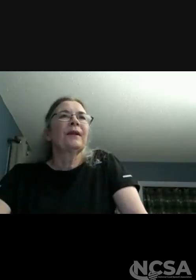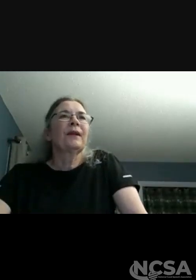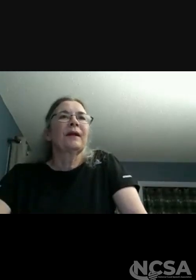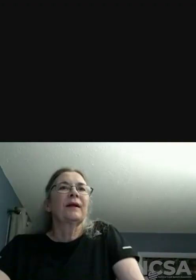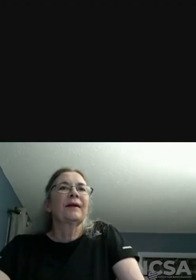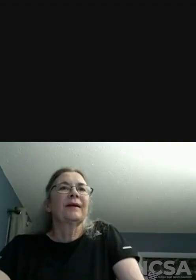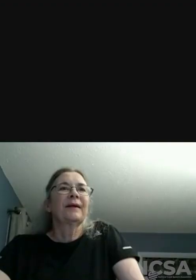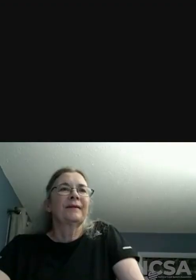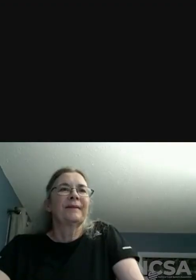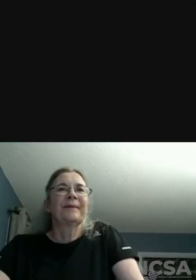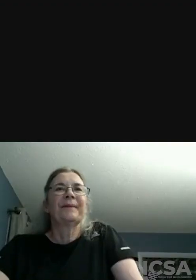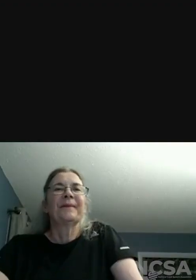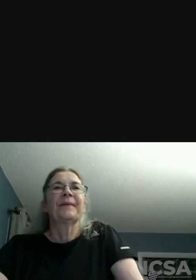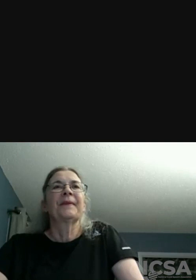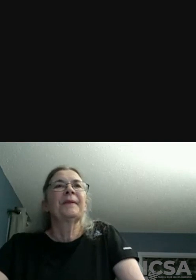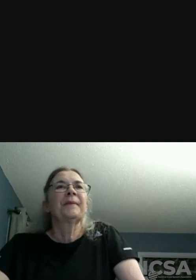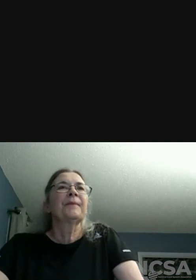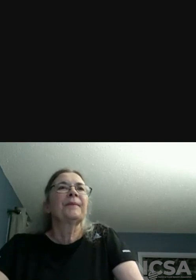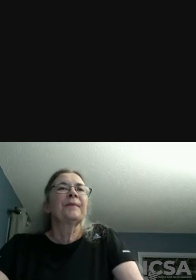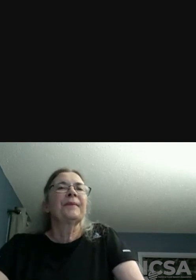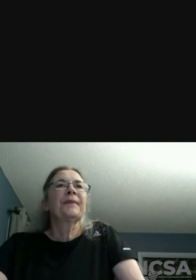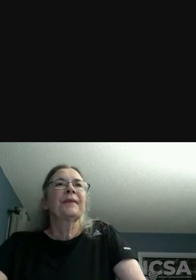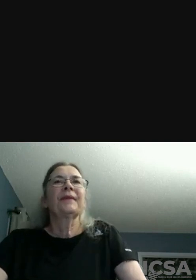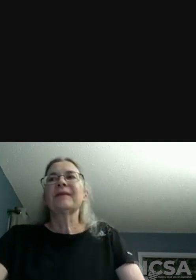Thank you so much for that comment. It looks like we've exhausted all of the questions.